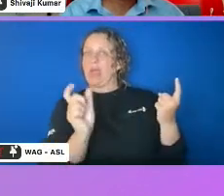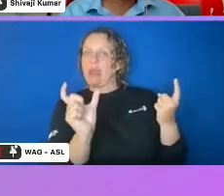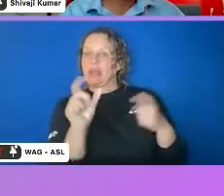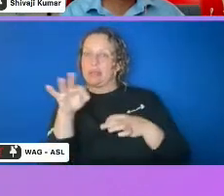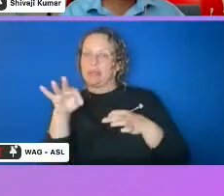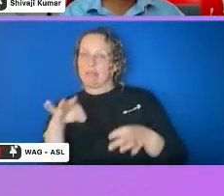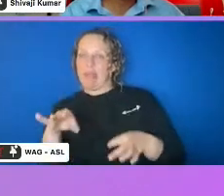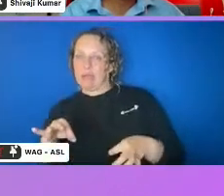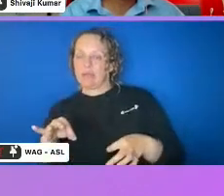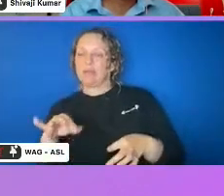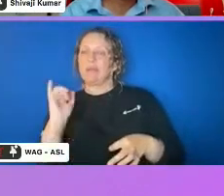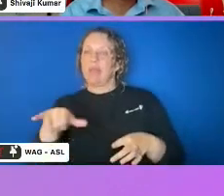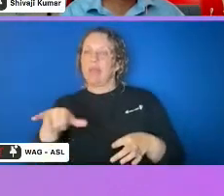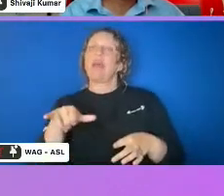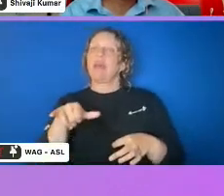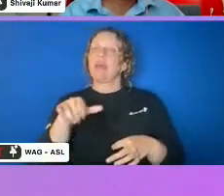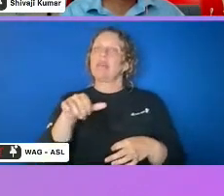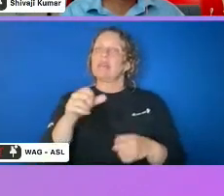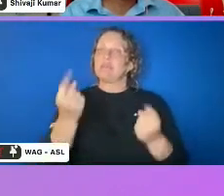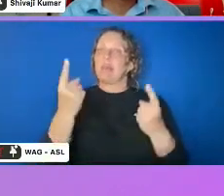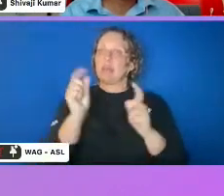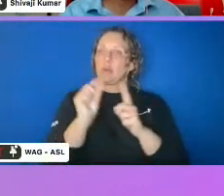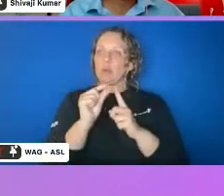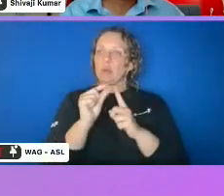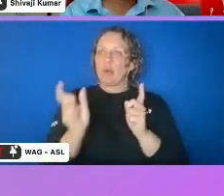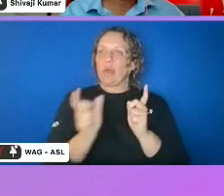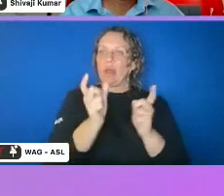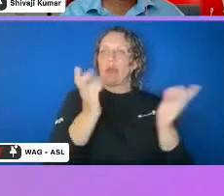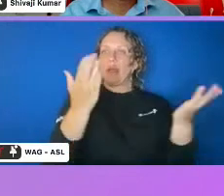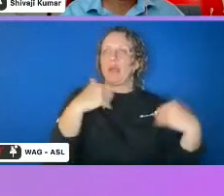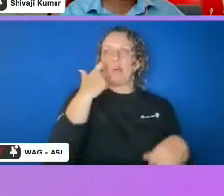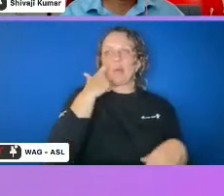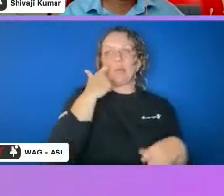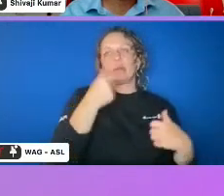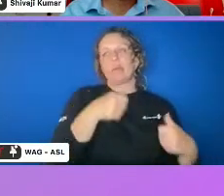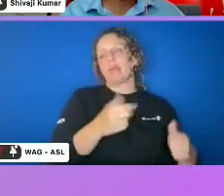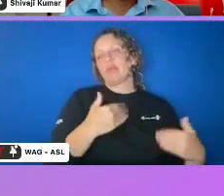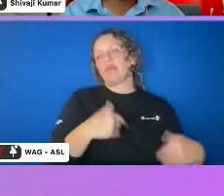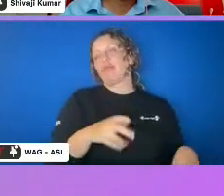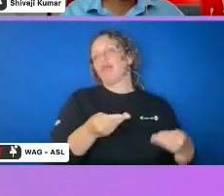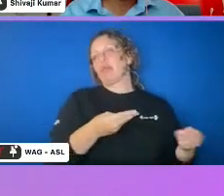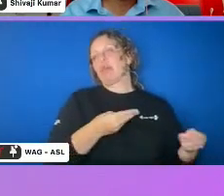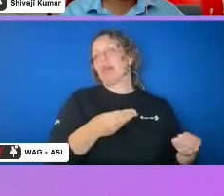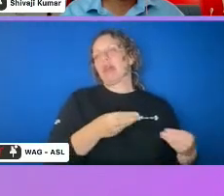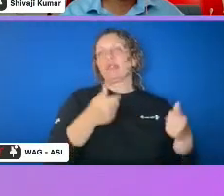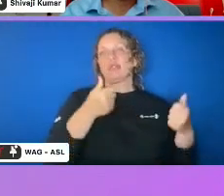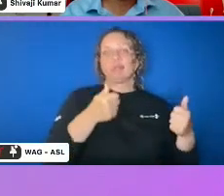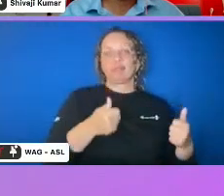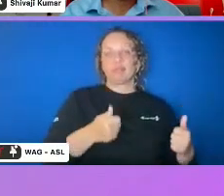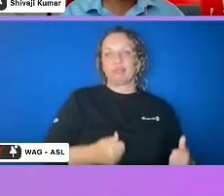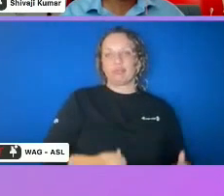I think I understand what would be in that section. Recent deposits, recent transactions, we are good to go. Still no lists.